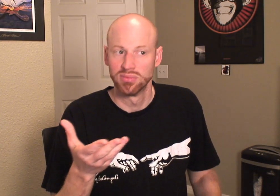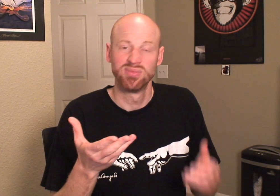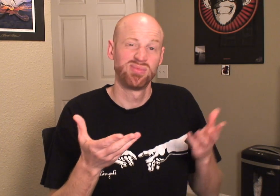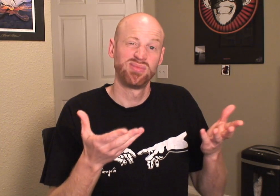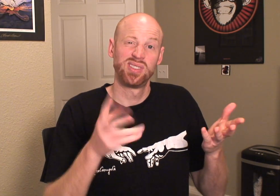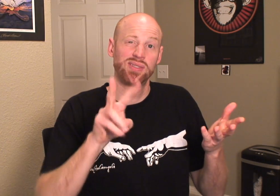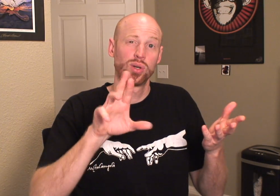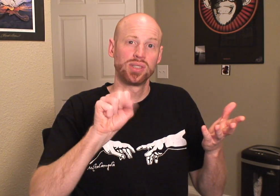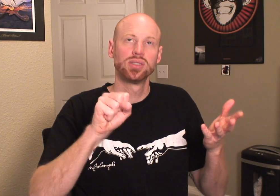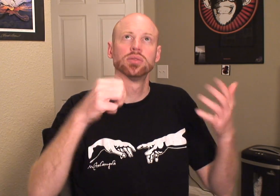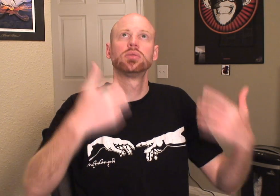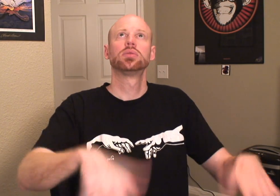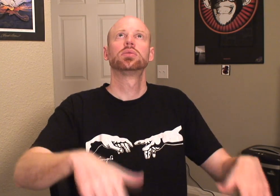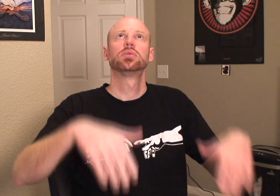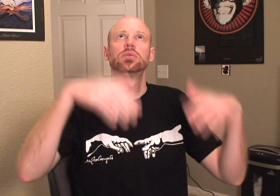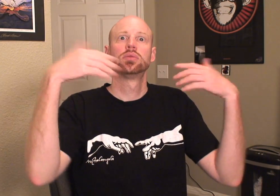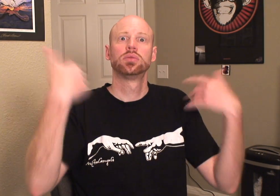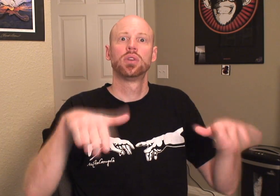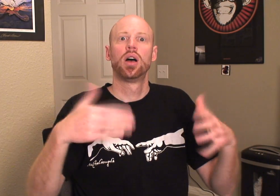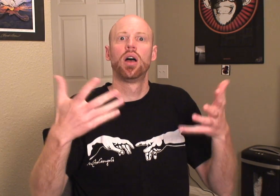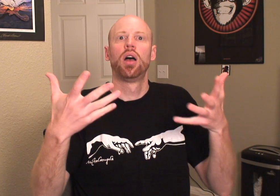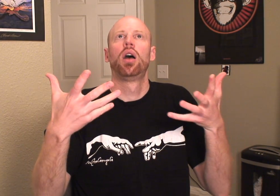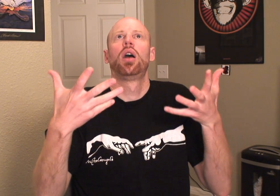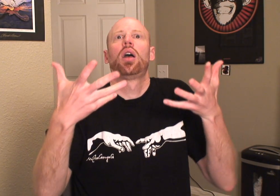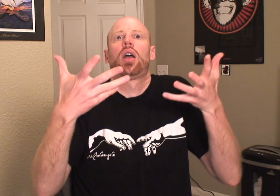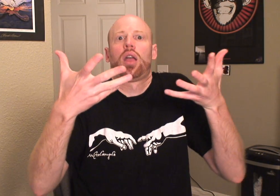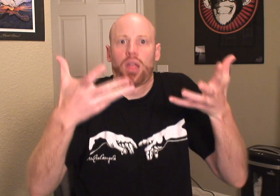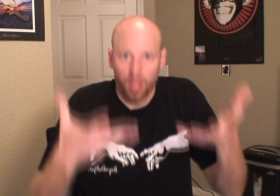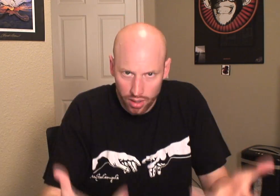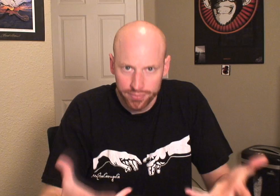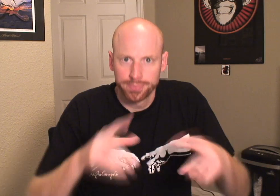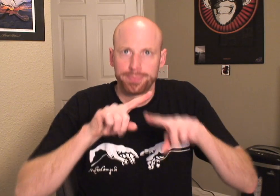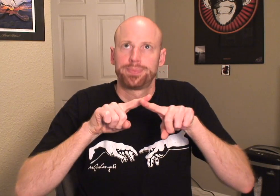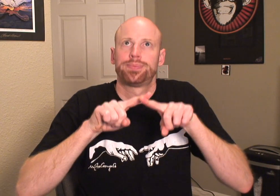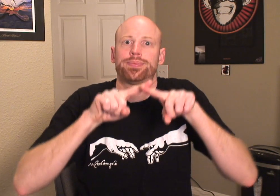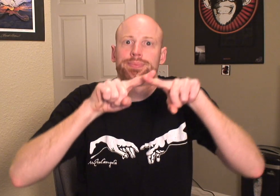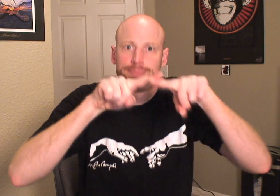Interpreting in VRS requires that we draw heavily